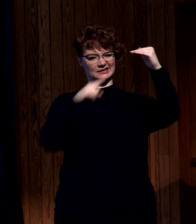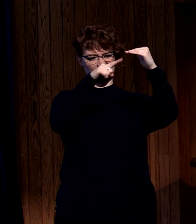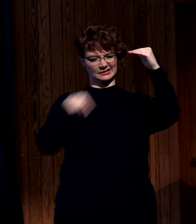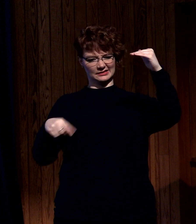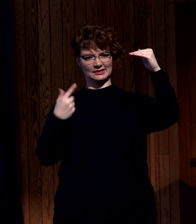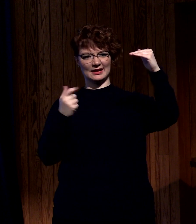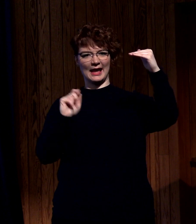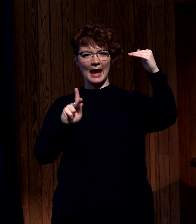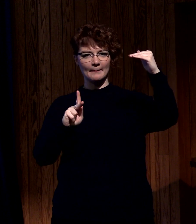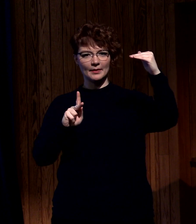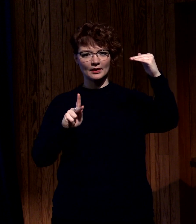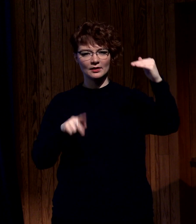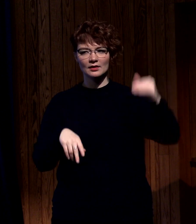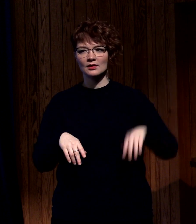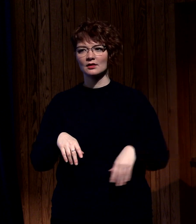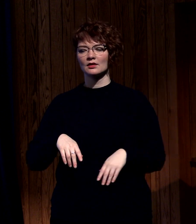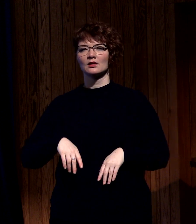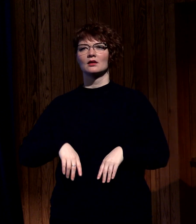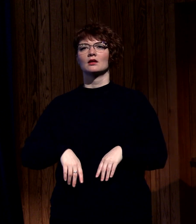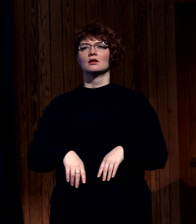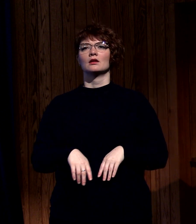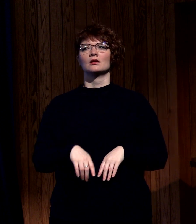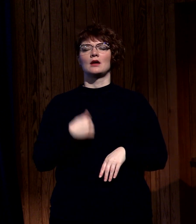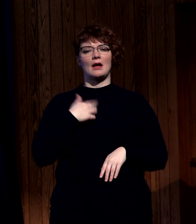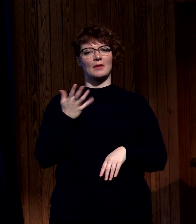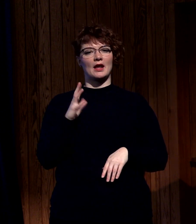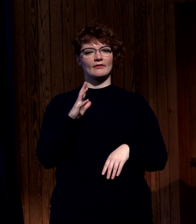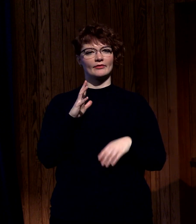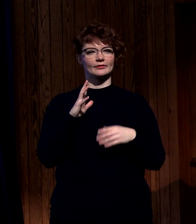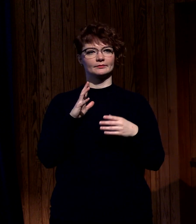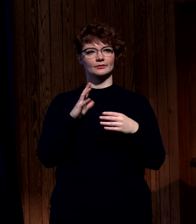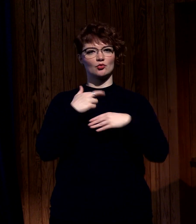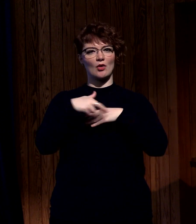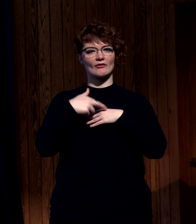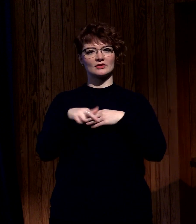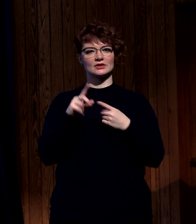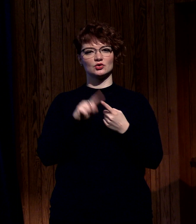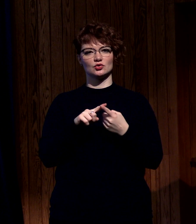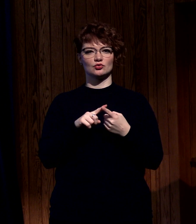guess is that I am sort of alluding to a universal longing